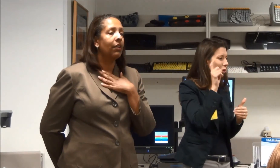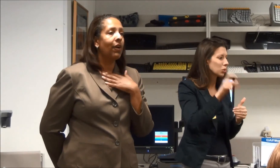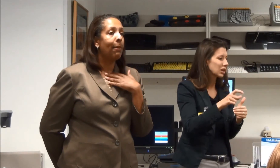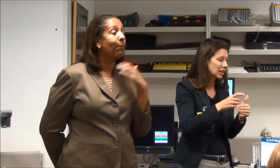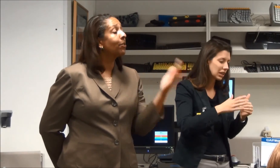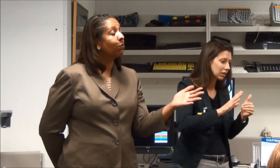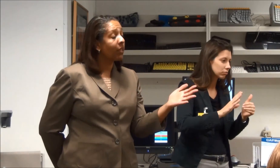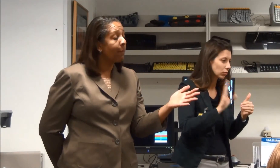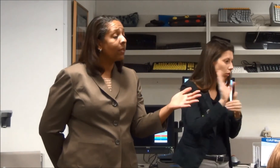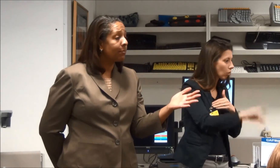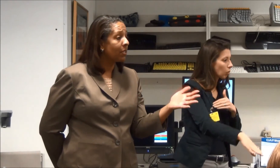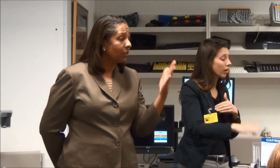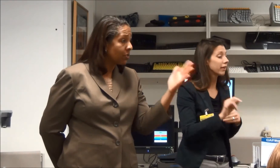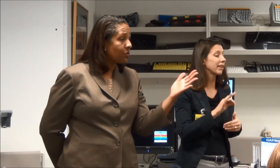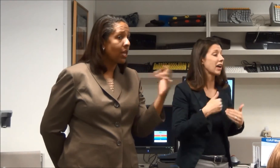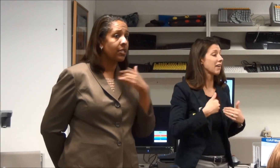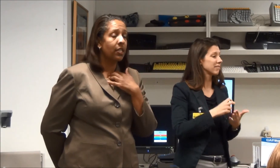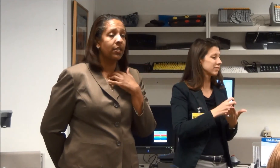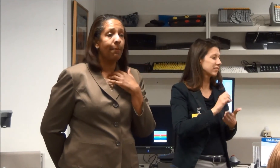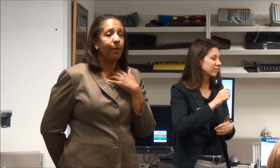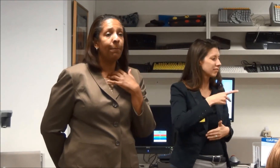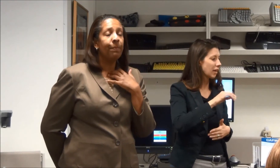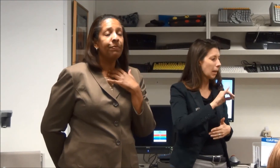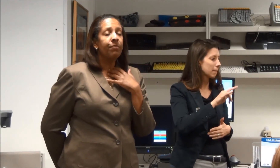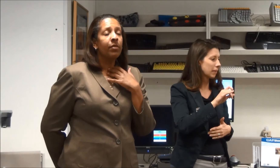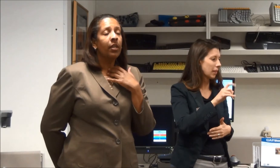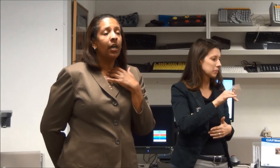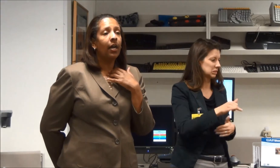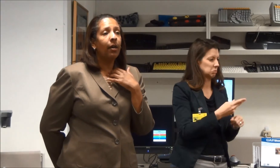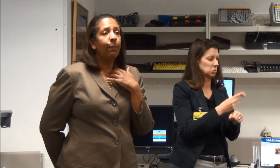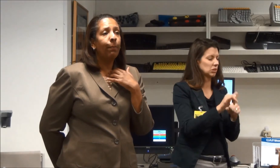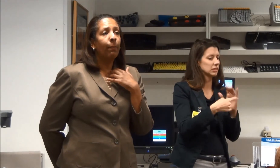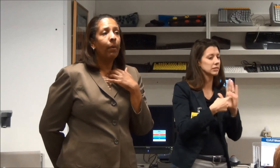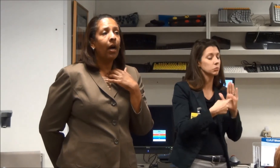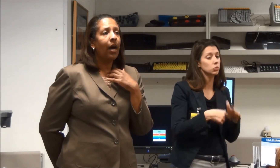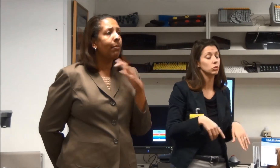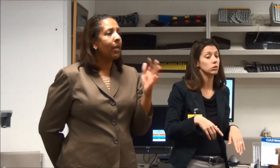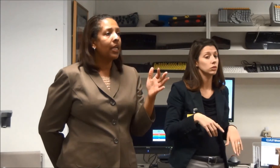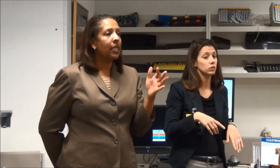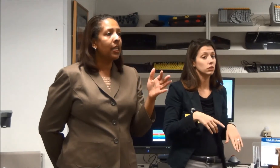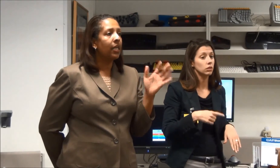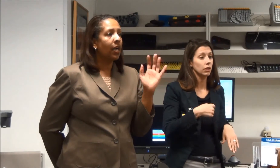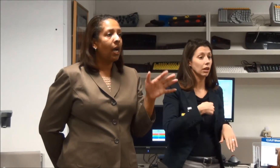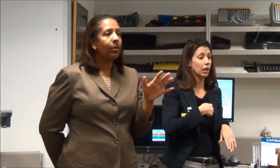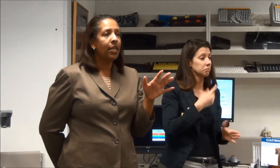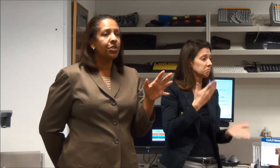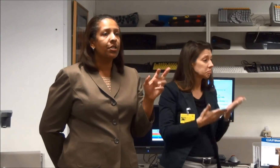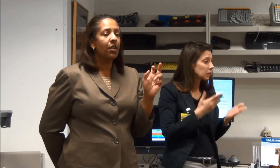If I am a person with epilepsy, let's use that as an example, I may need accommodations